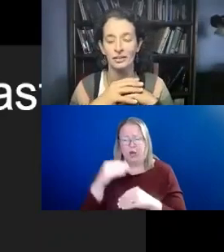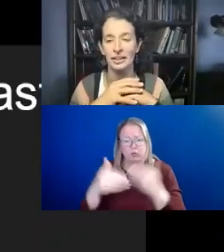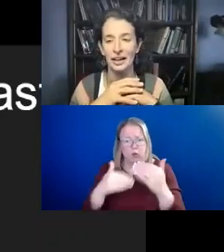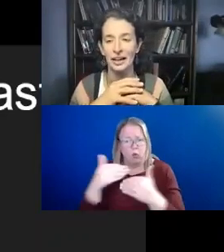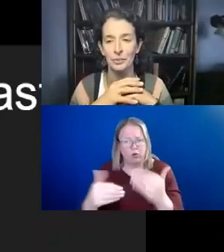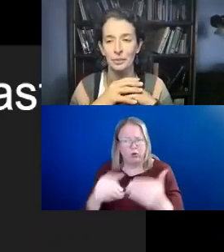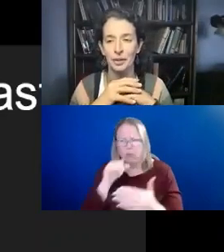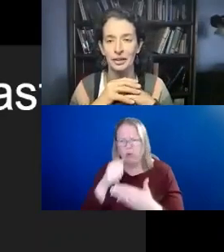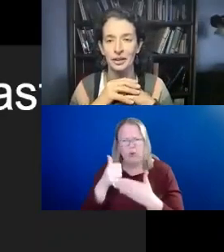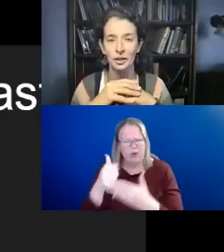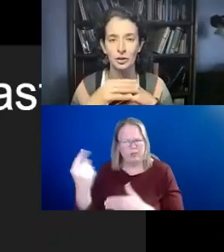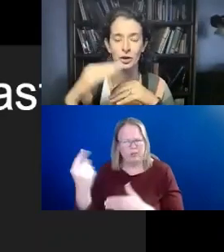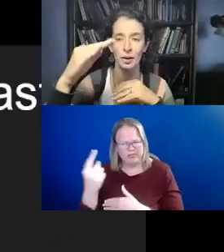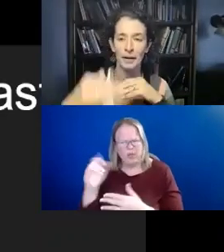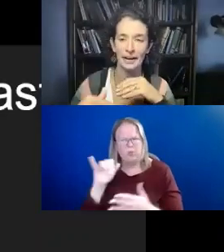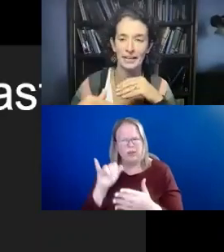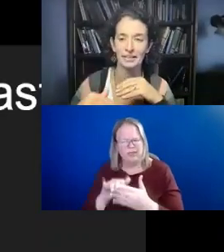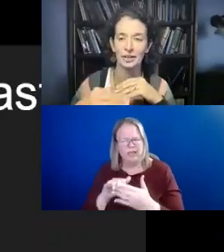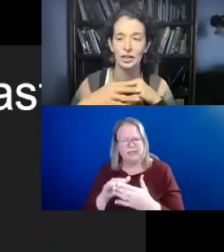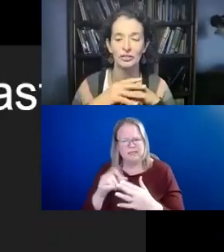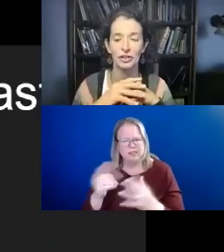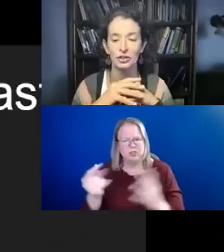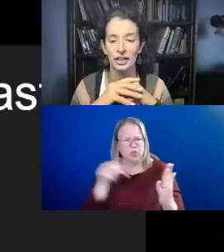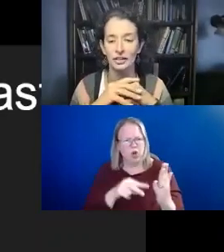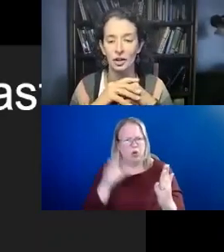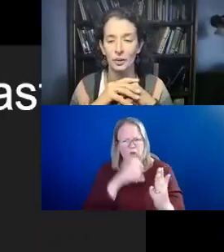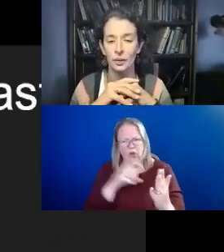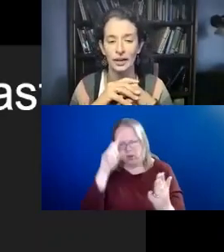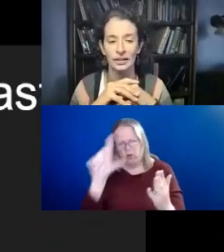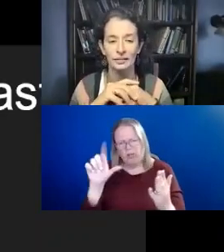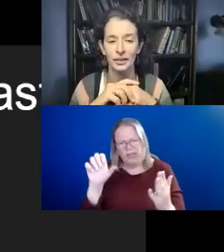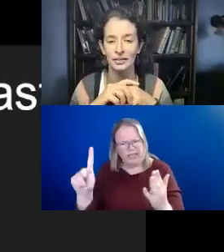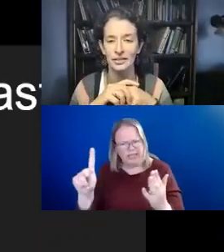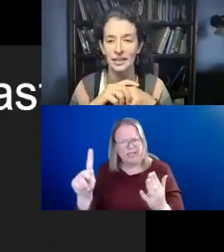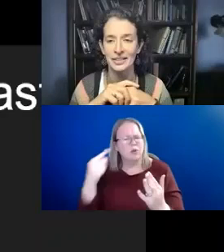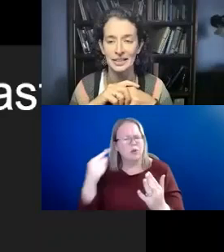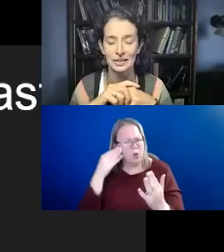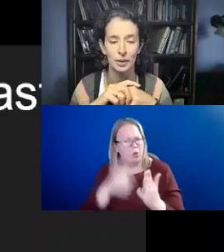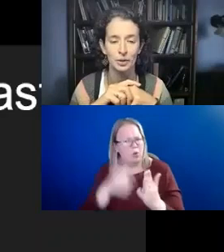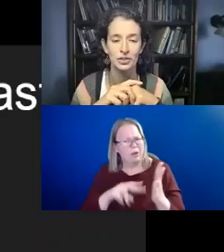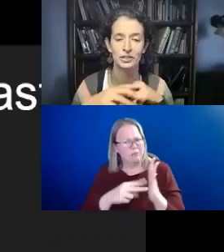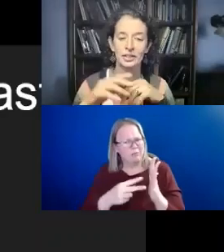13:29:28 help someone who was looking back to look for the link as opposed to